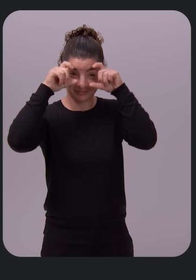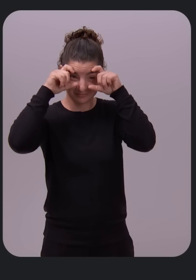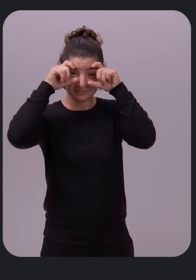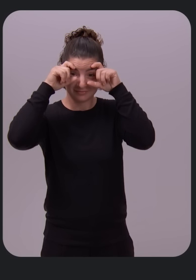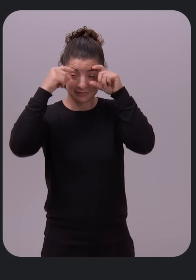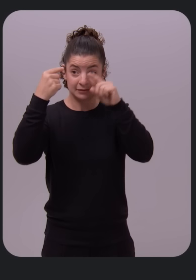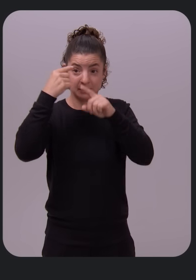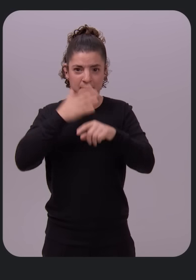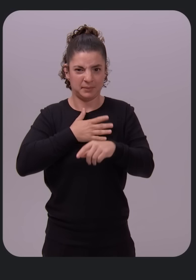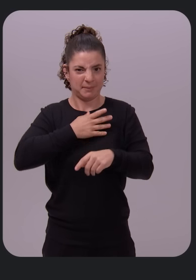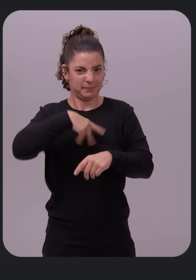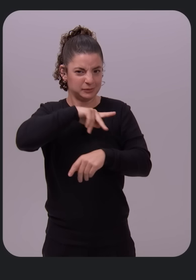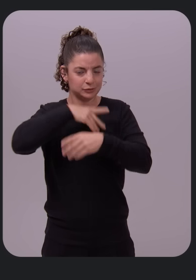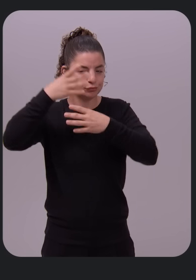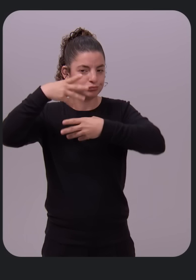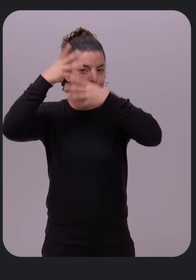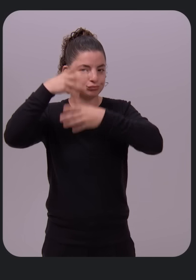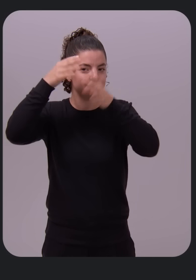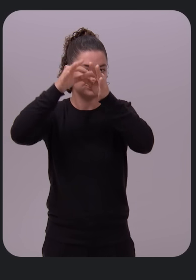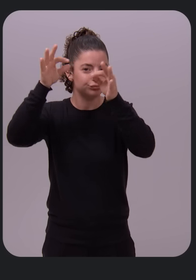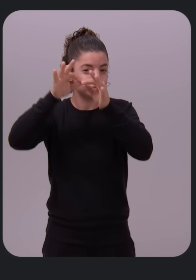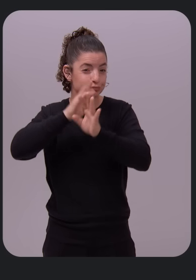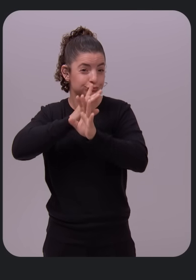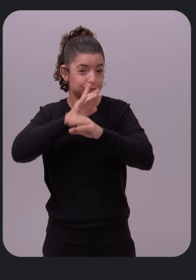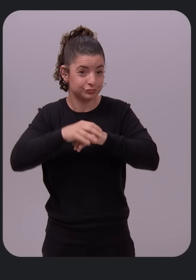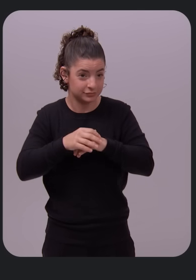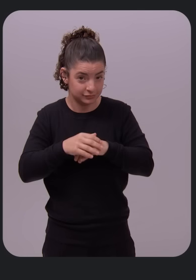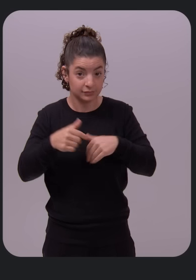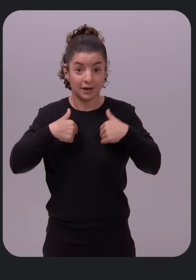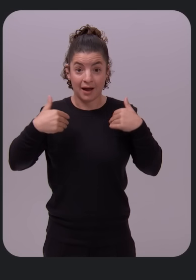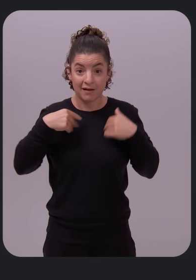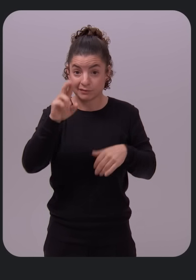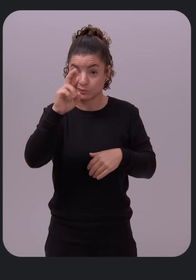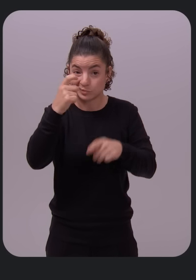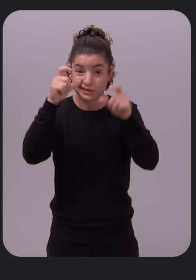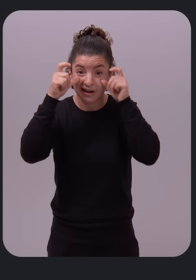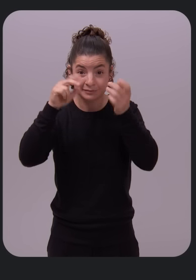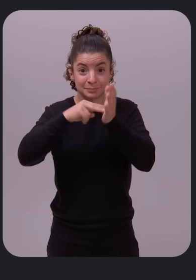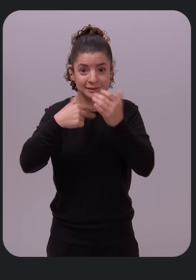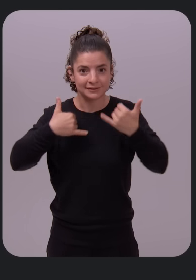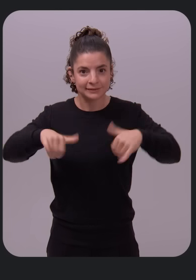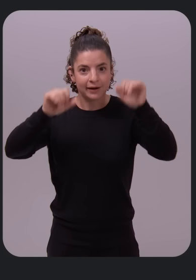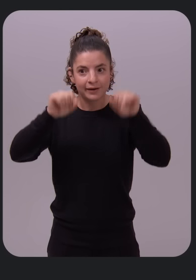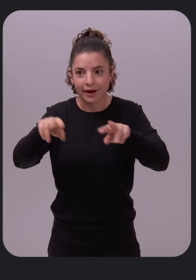They're my personal teleprompter, and I have prescription lenses so I can see you all.